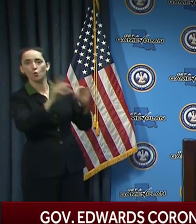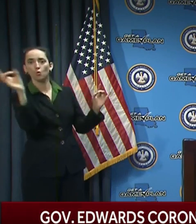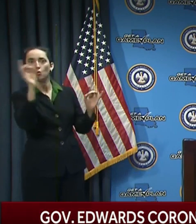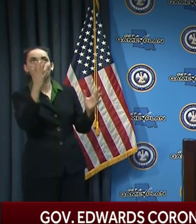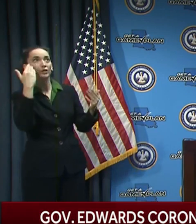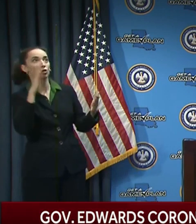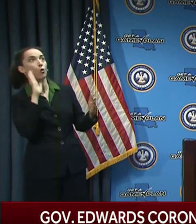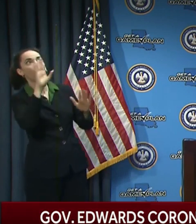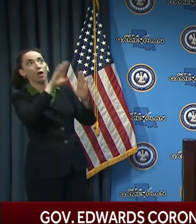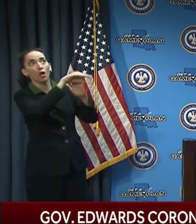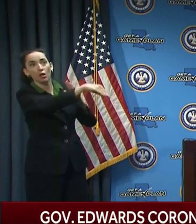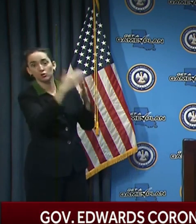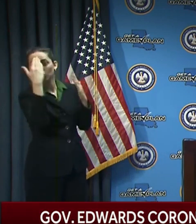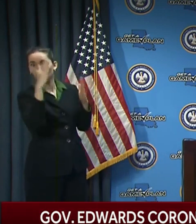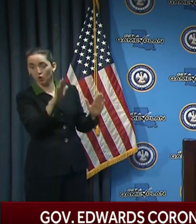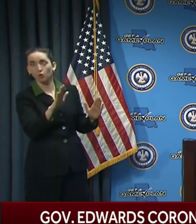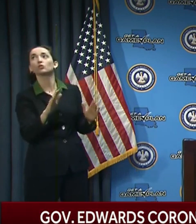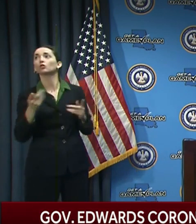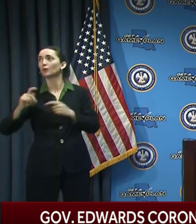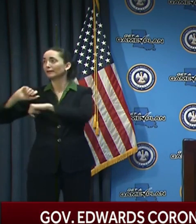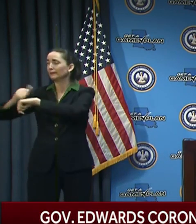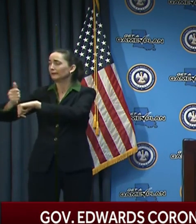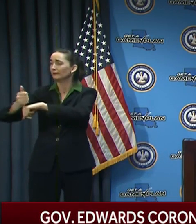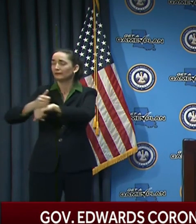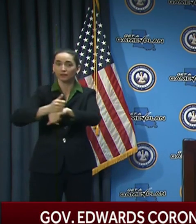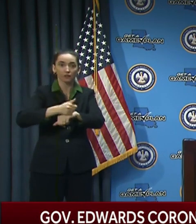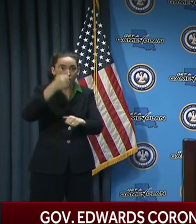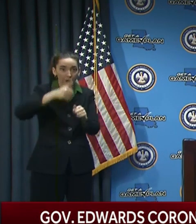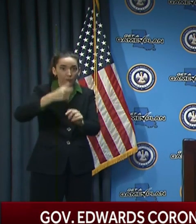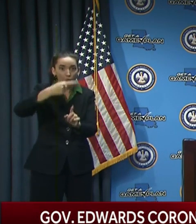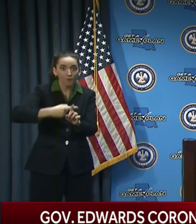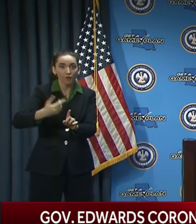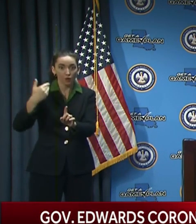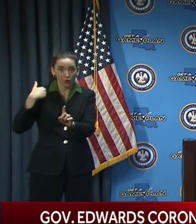GET OFF OF THAT CURVE. YOU REMEMBER A MONTH AGO.